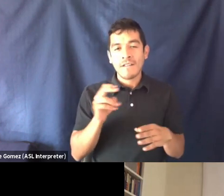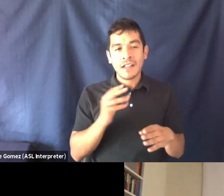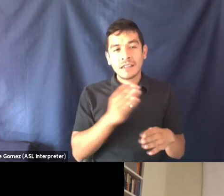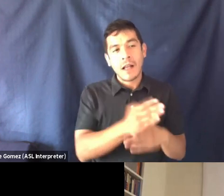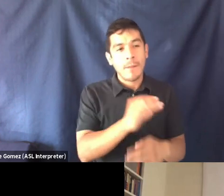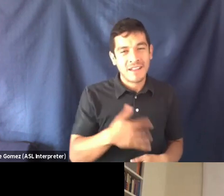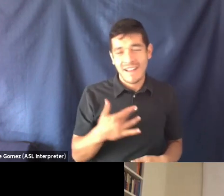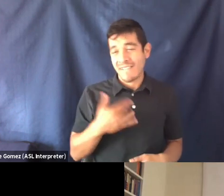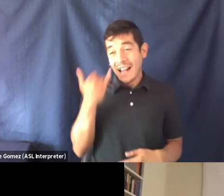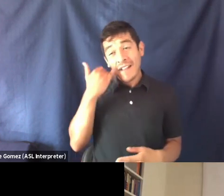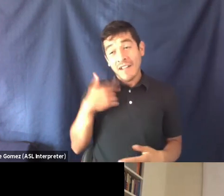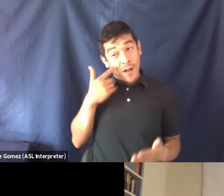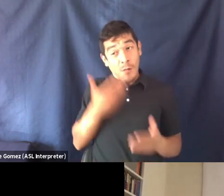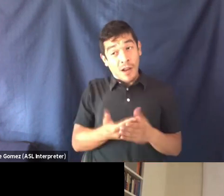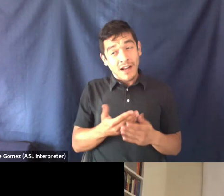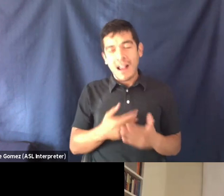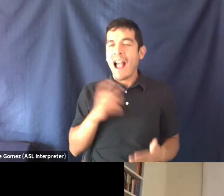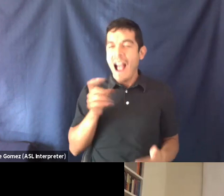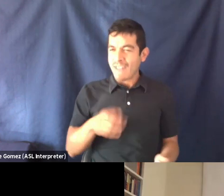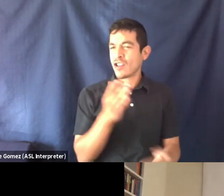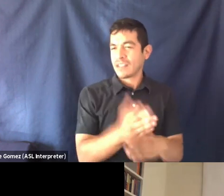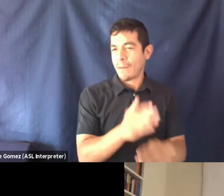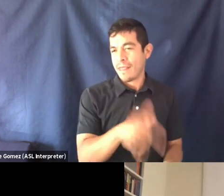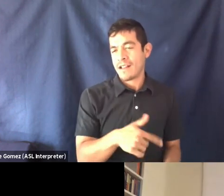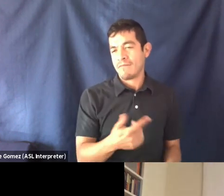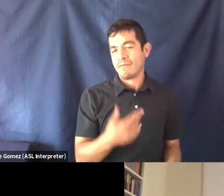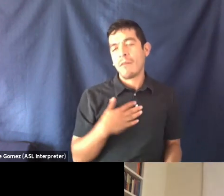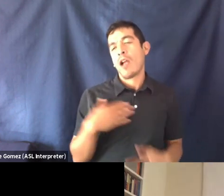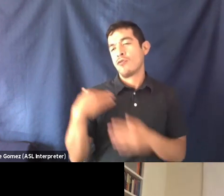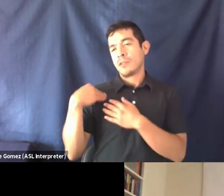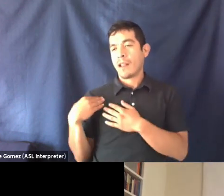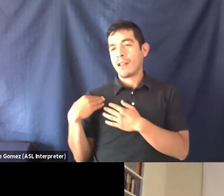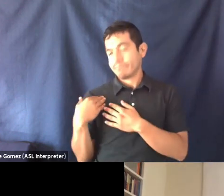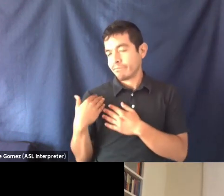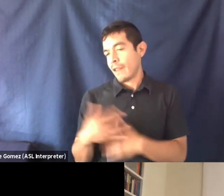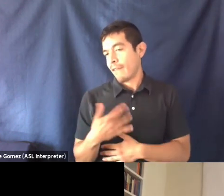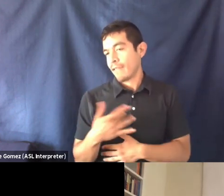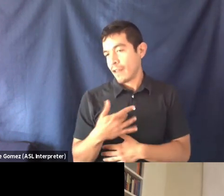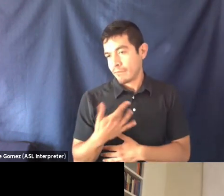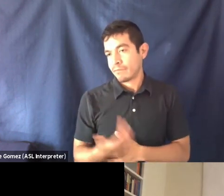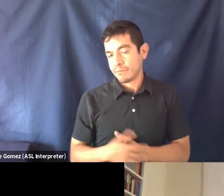I had to intervene it too. And I feel that that's my responsibility as a person.